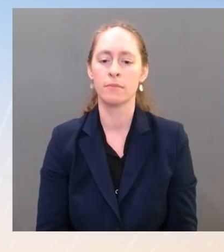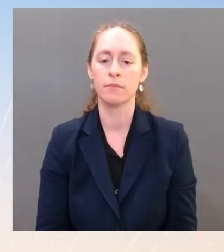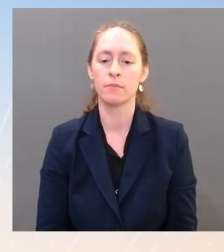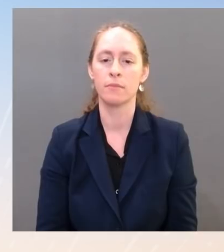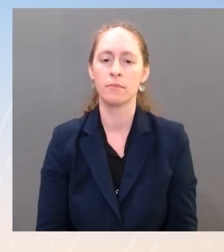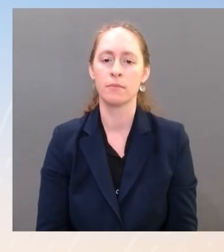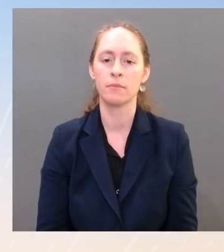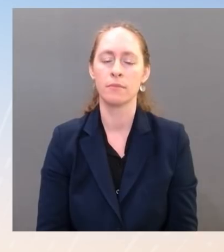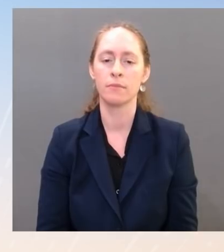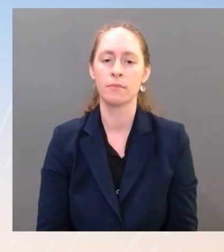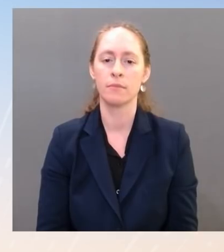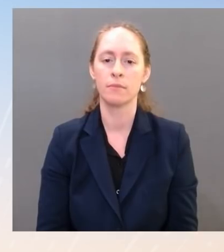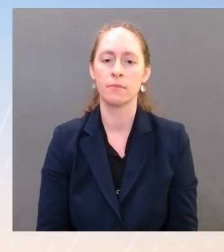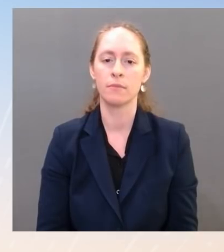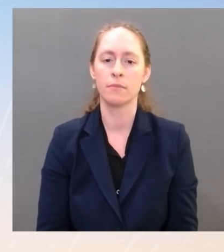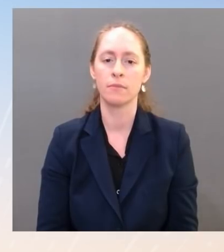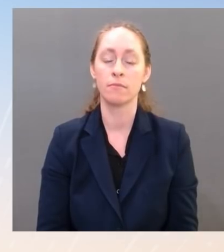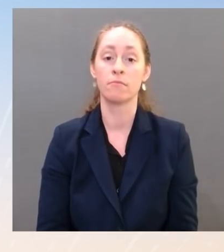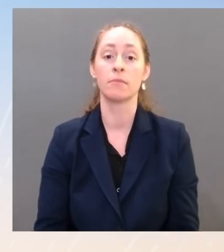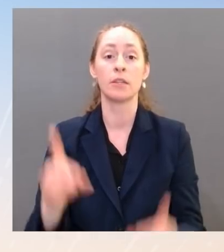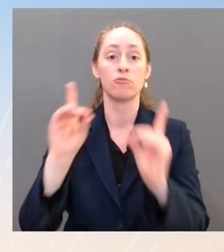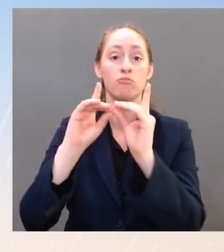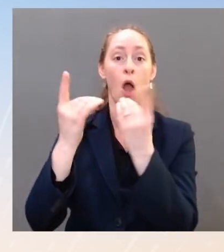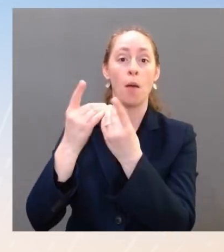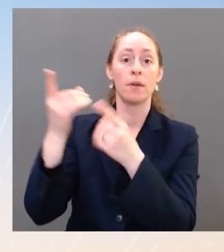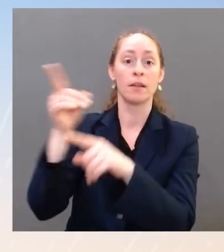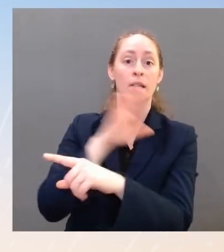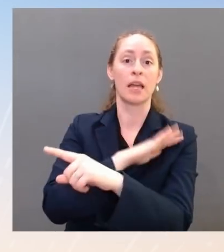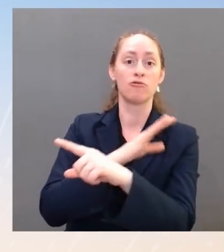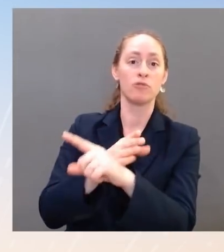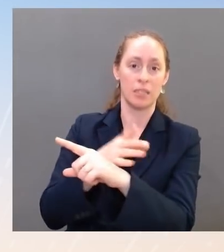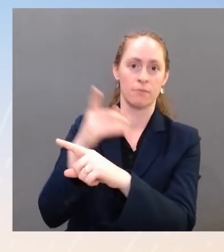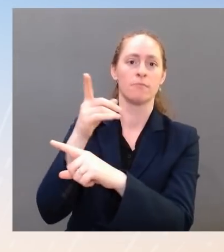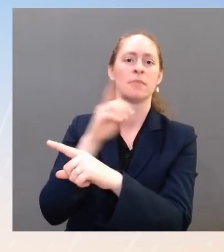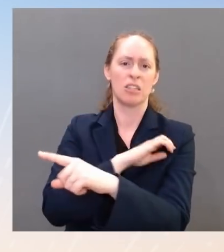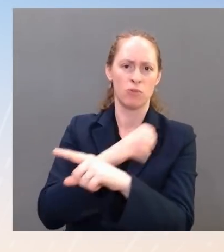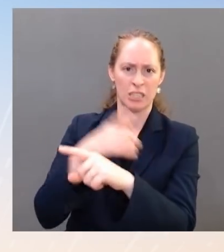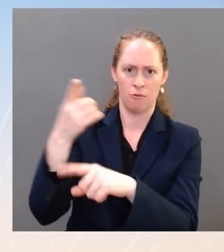we are moving out in a way that is historic for the country and will continue to do so.